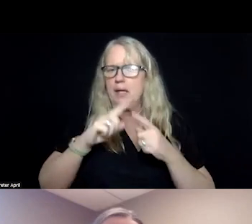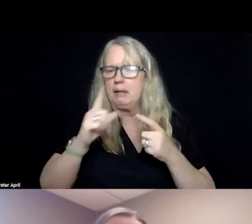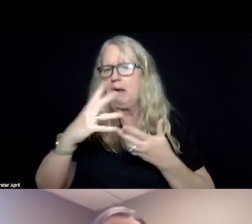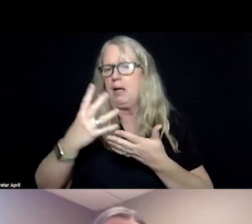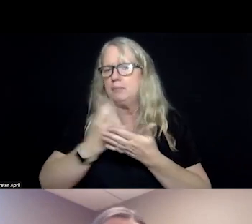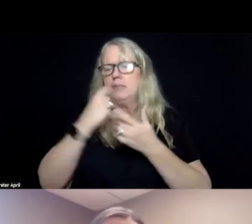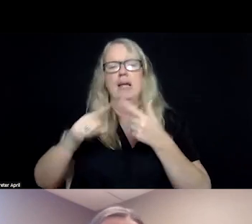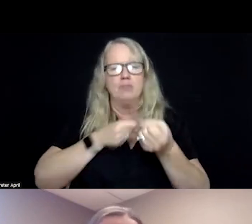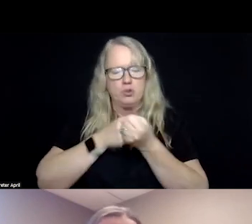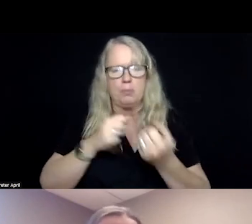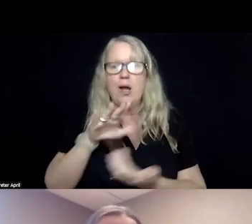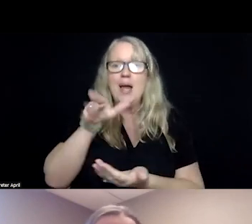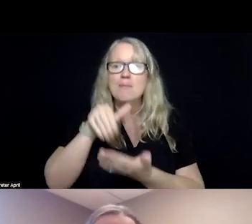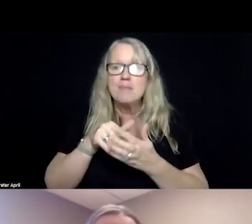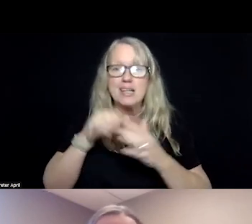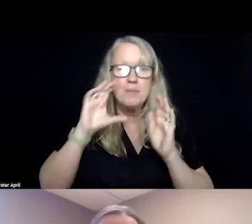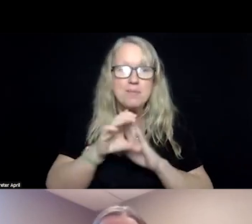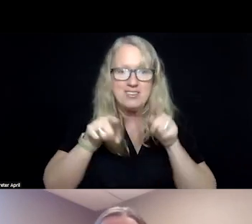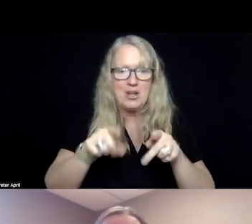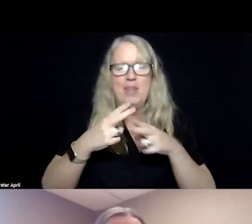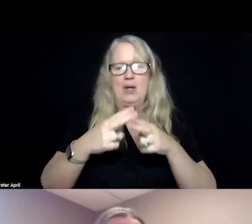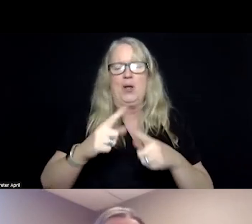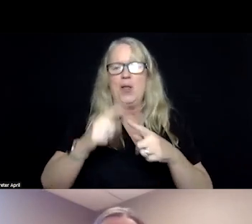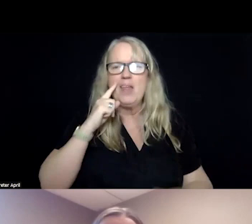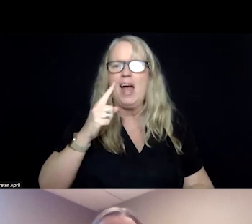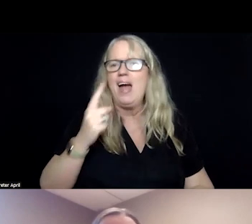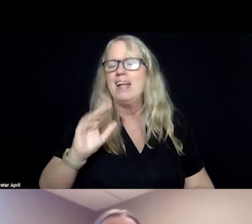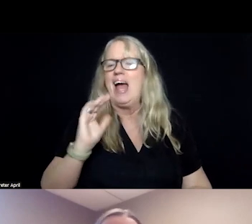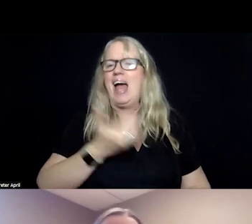THE MIDDLE IS A HOSPITALITY. WE HAVE A BIG OPEN ROOM THAT IS NOT